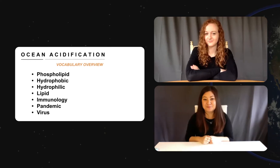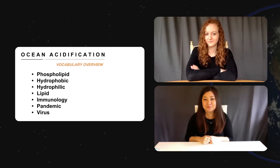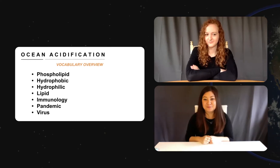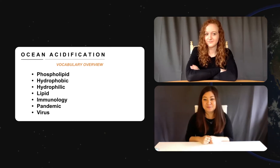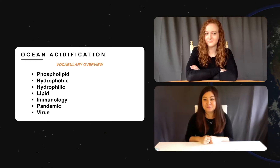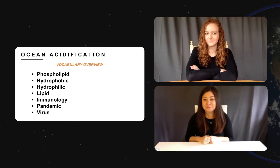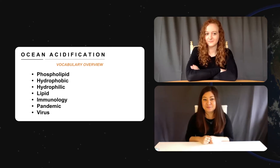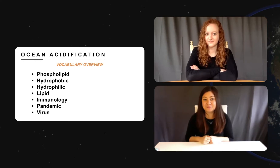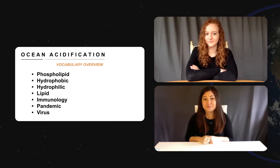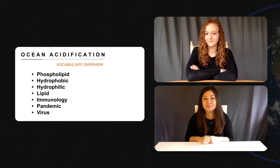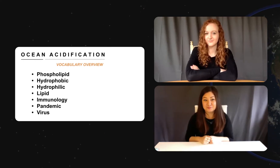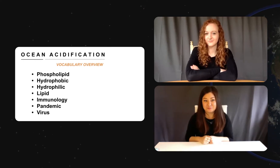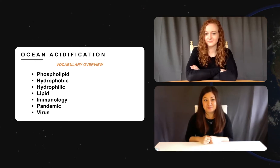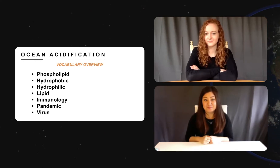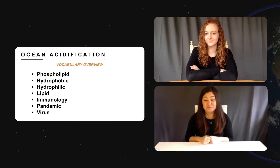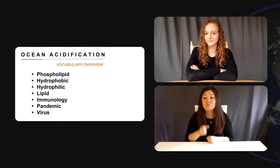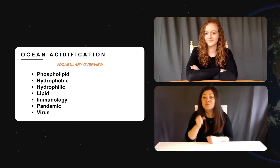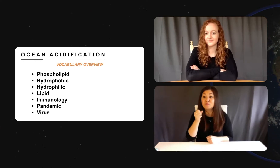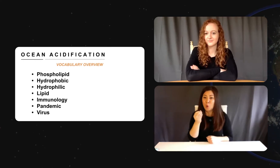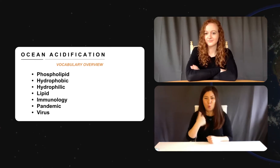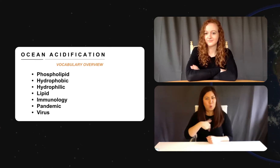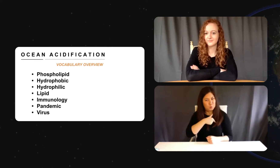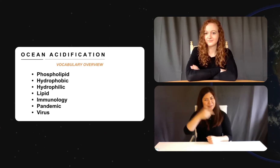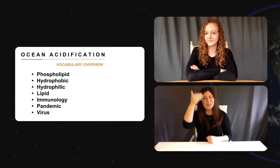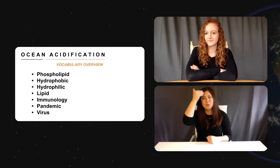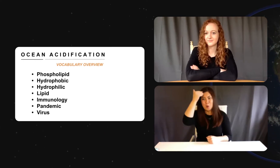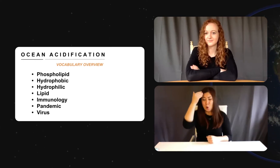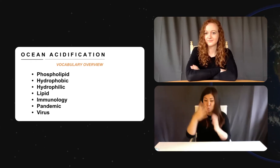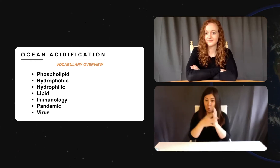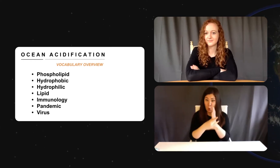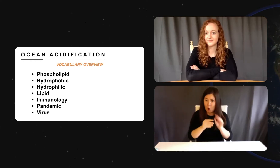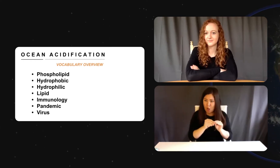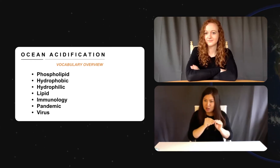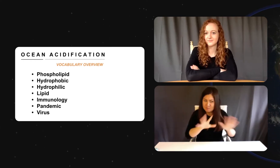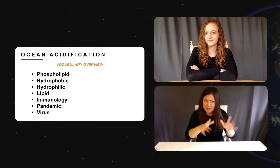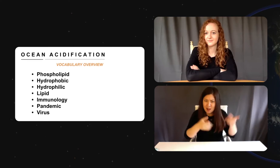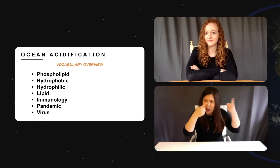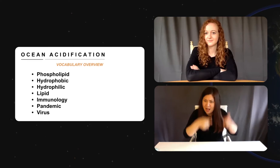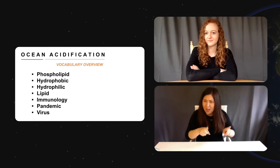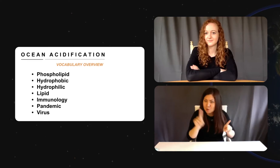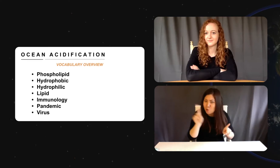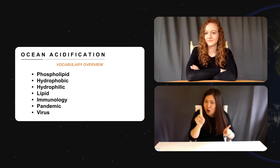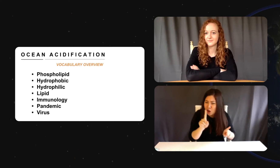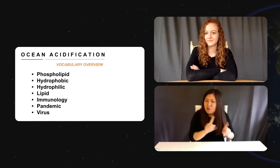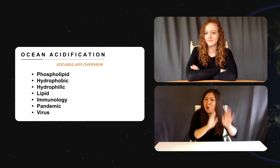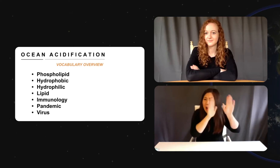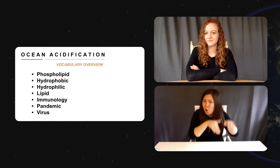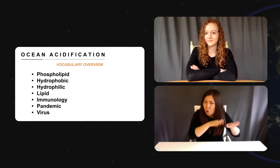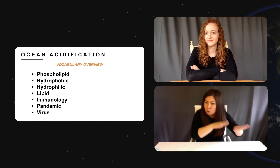So, we do know that oil spills happen.